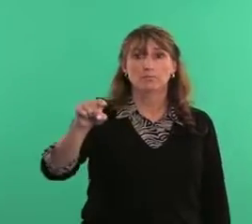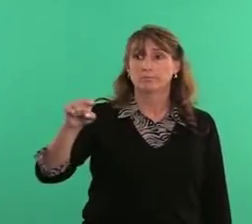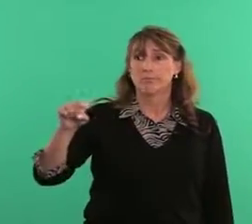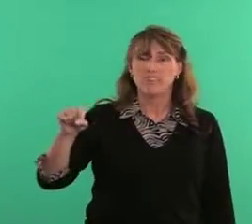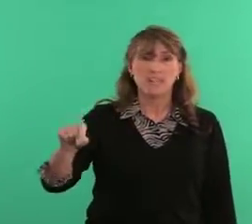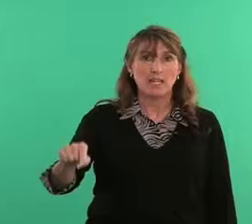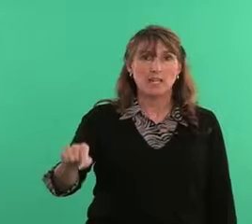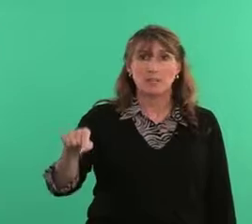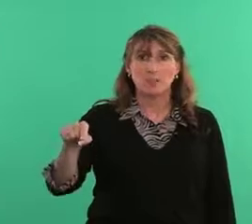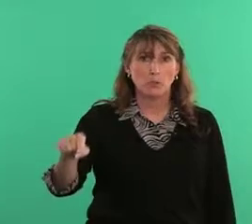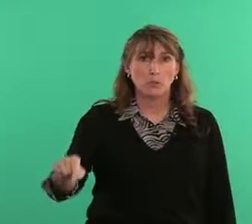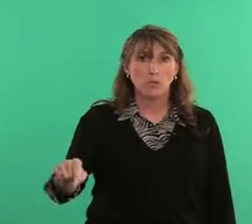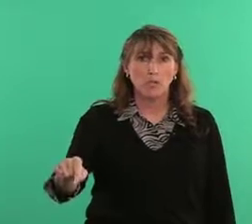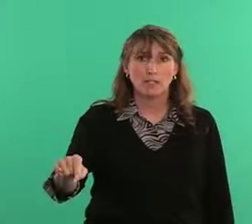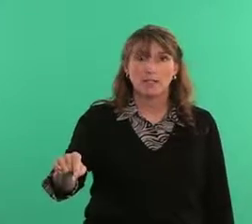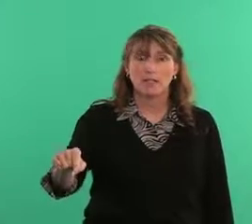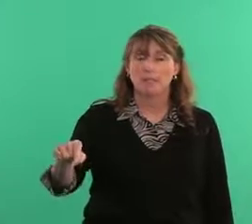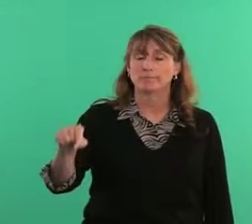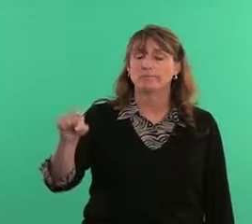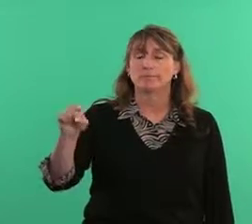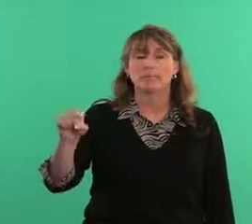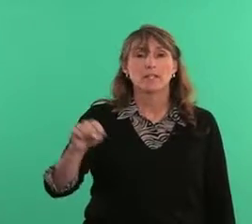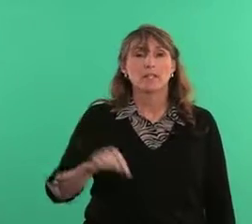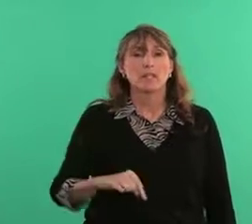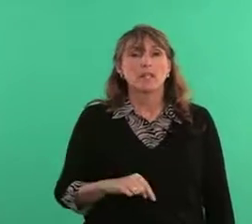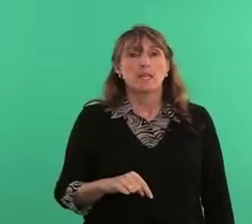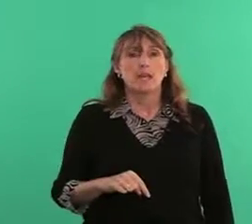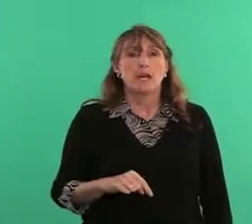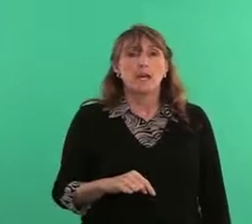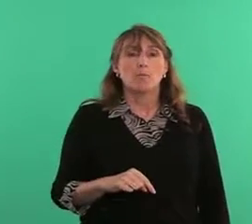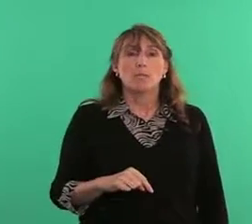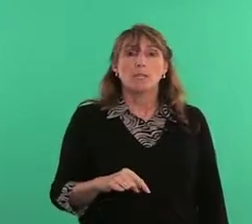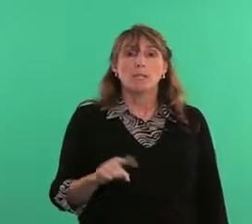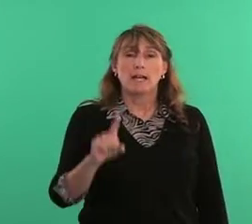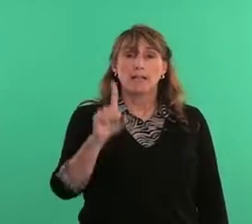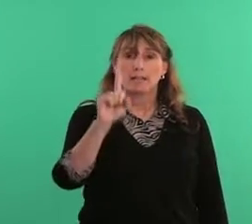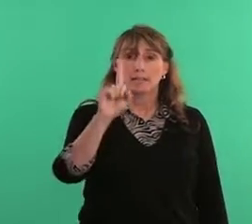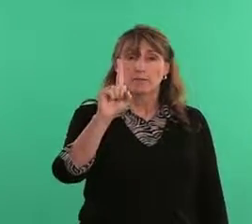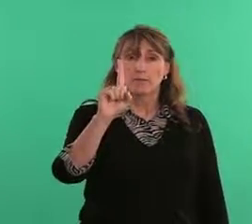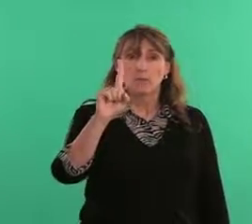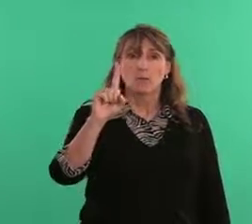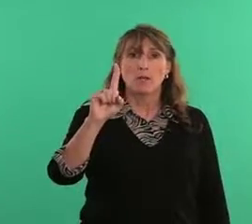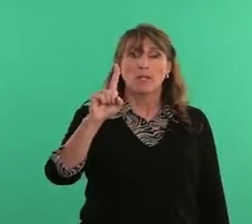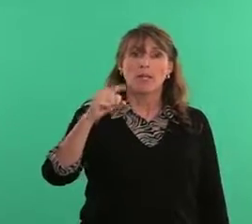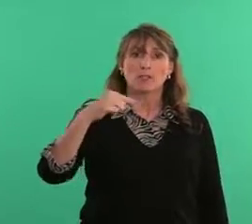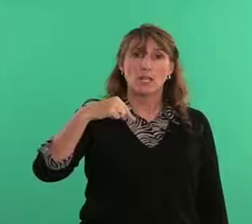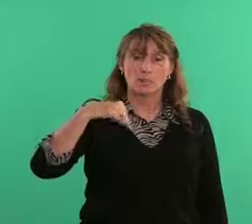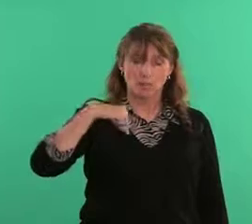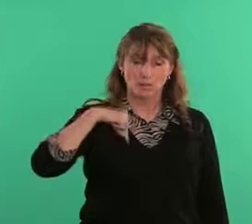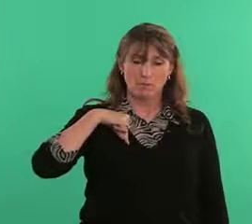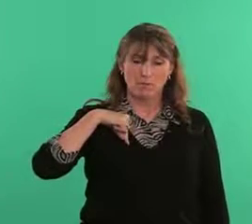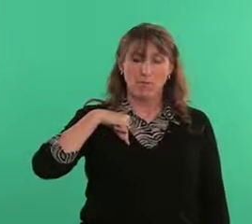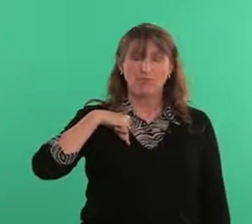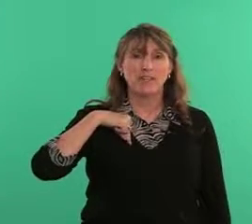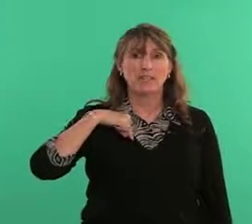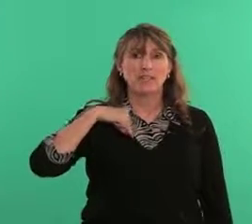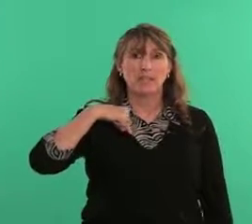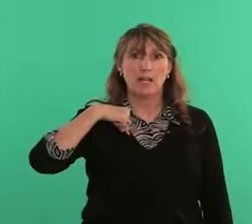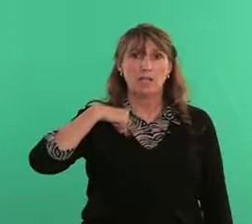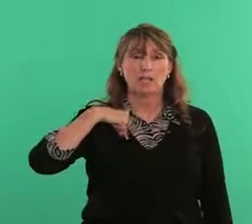the it if it's a book or talking about [um] we, us one handshape, palm facing down